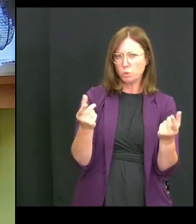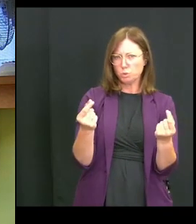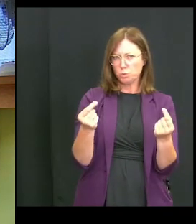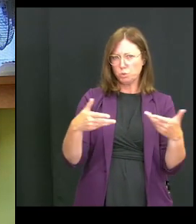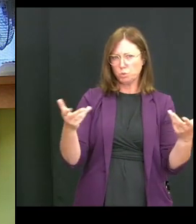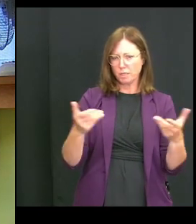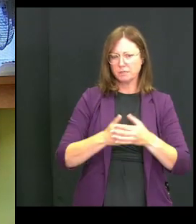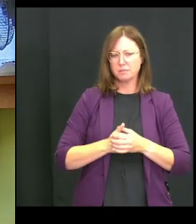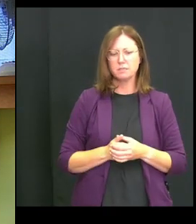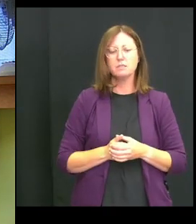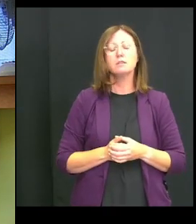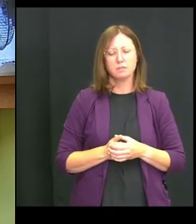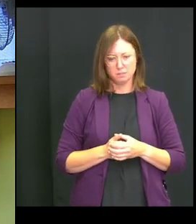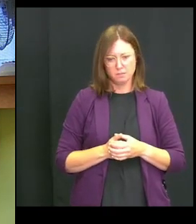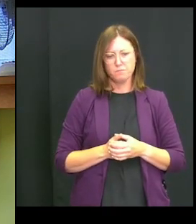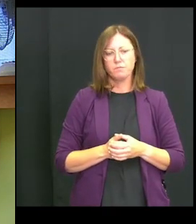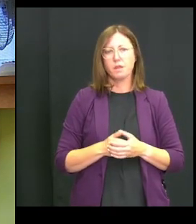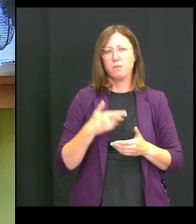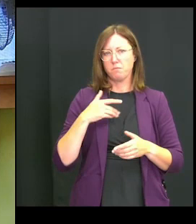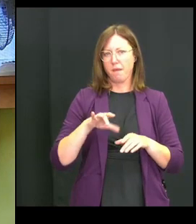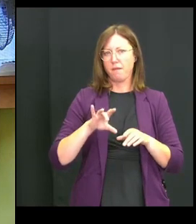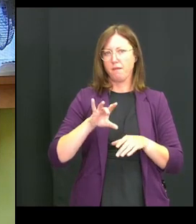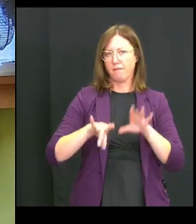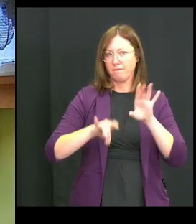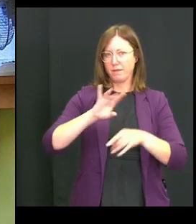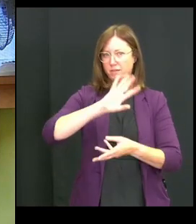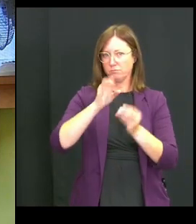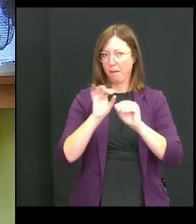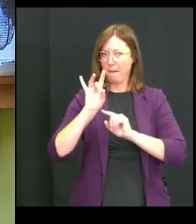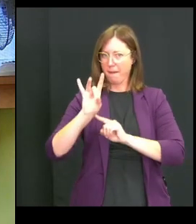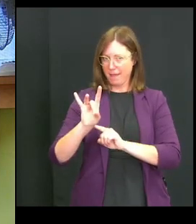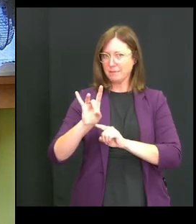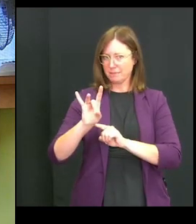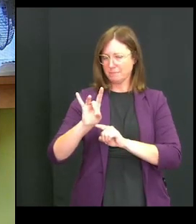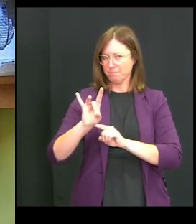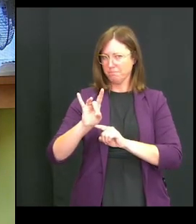I'll present eight findings related to these questions for the remainder of this talk.